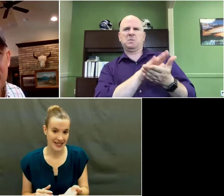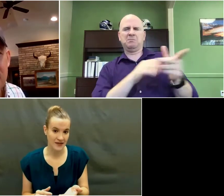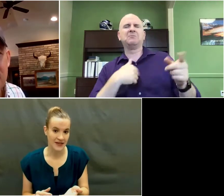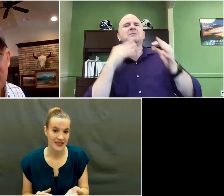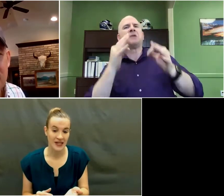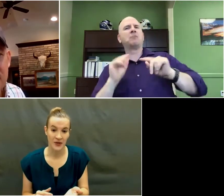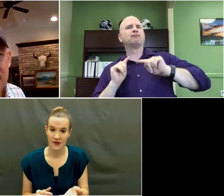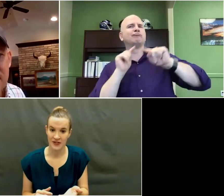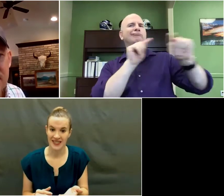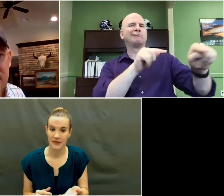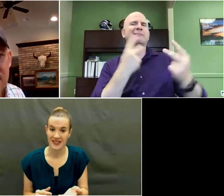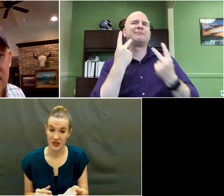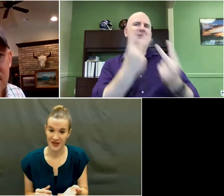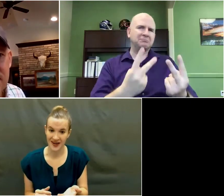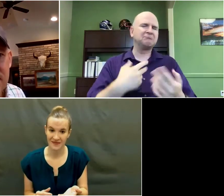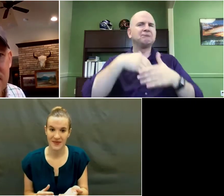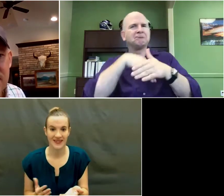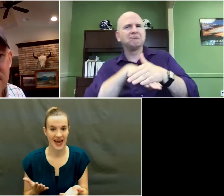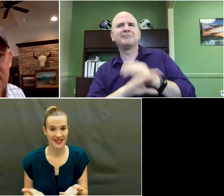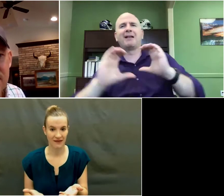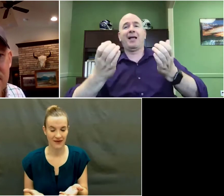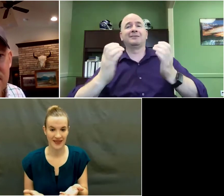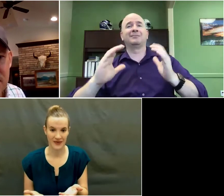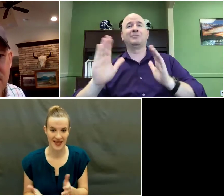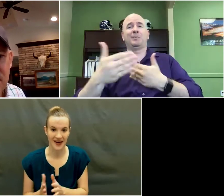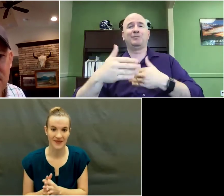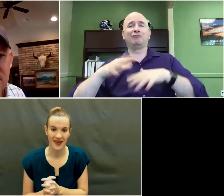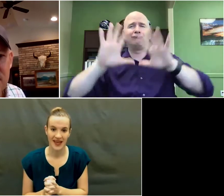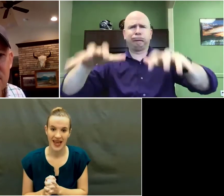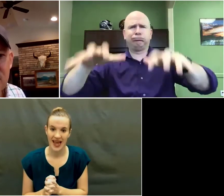to visit a University that was in Utah, because I had a Deaf friend that was there. And he